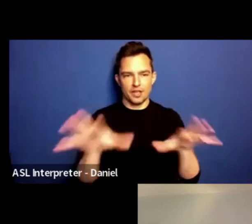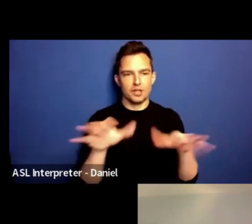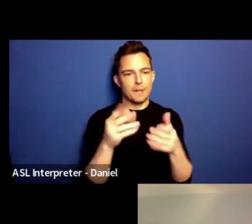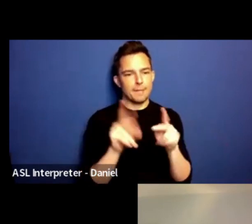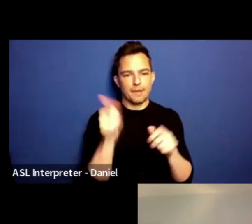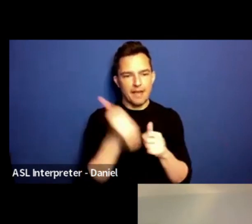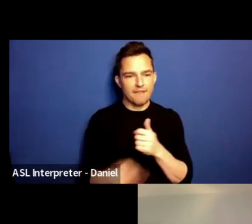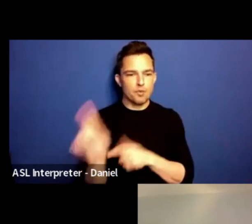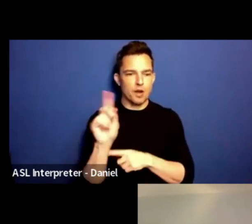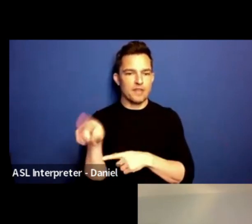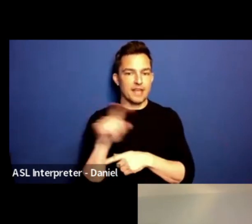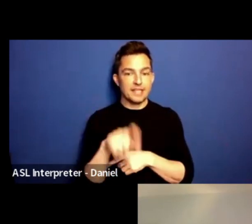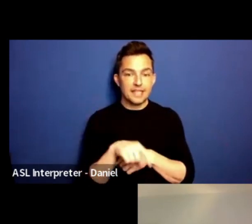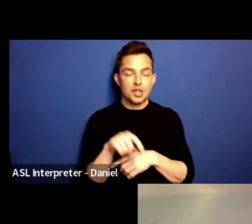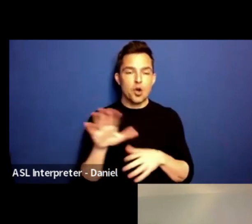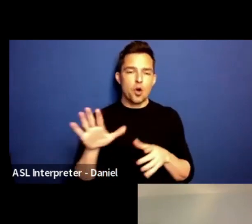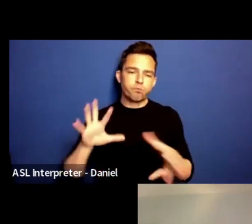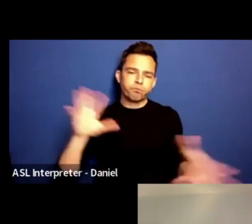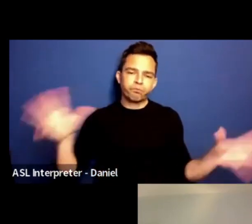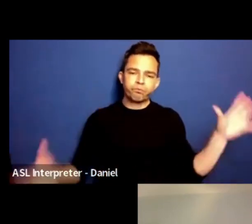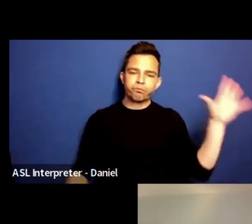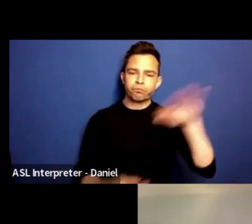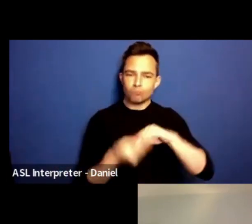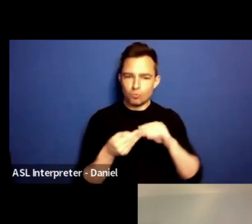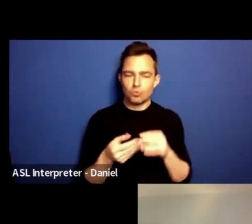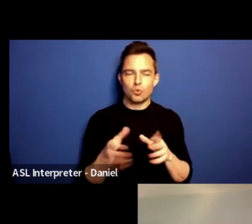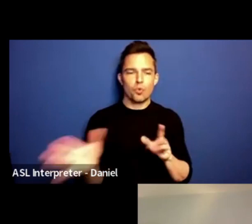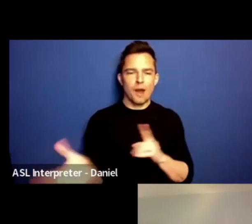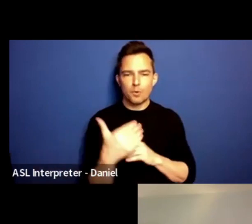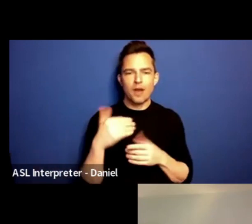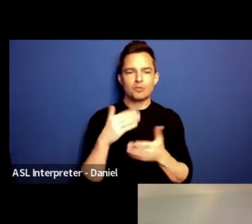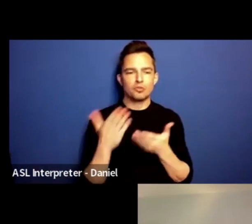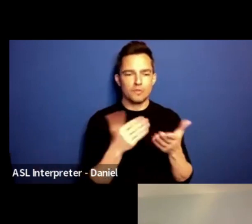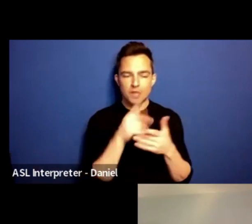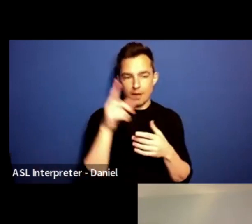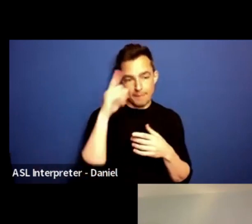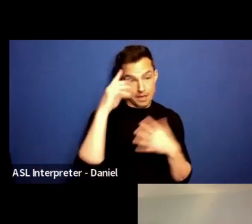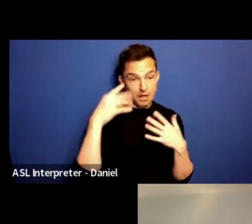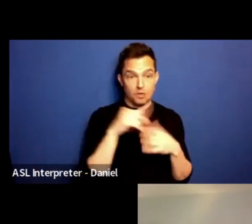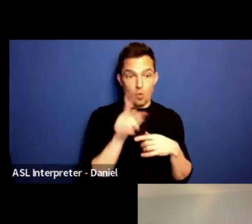they need wraparound services, they need not only mental health counselor, they also need the